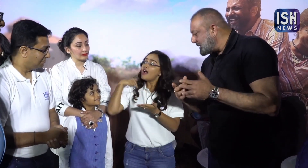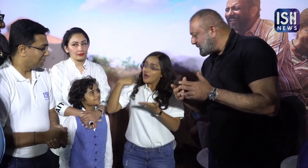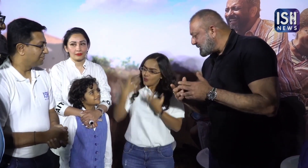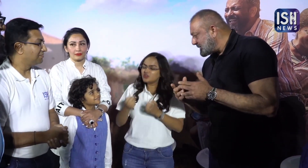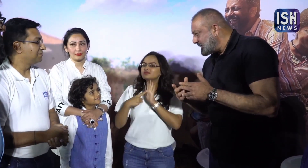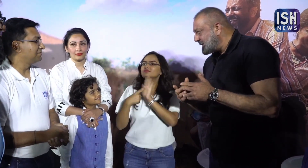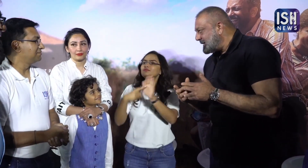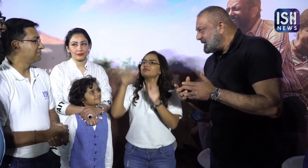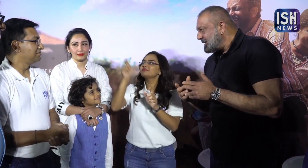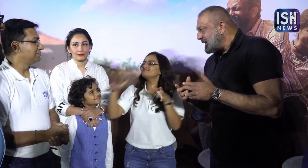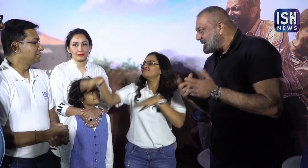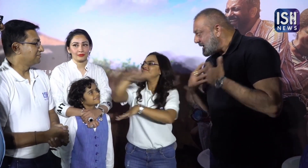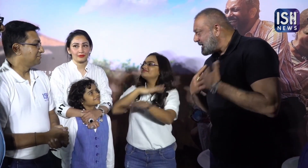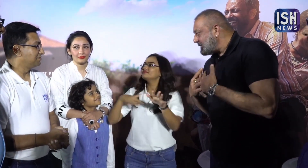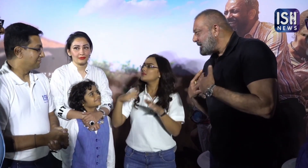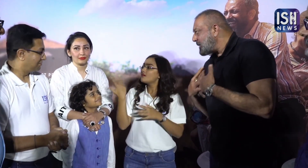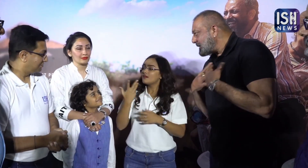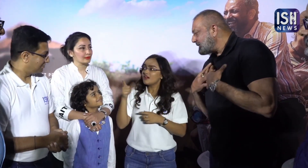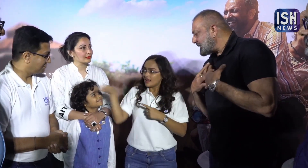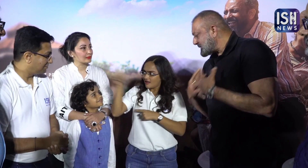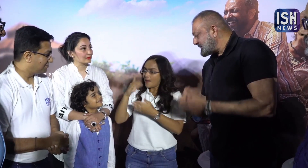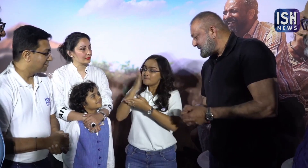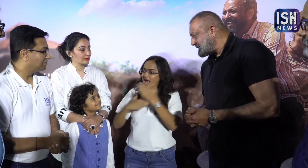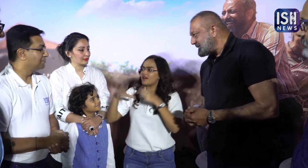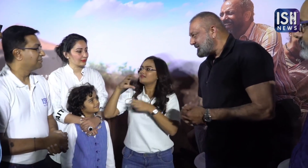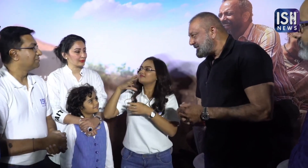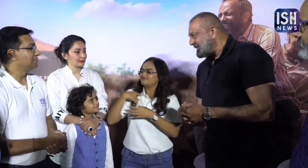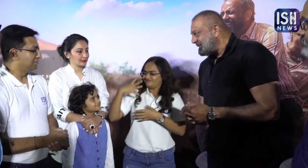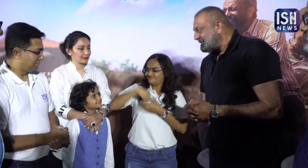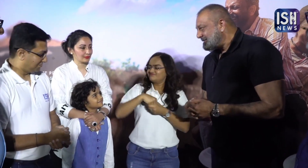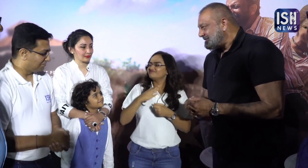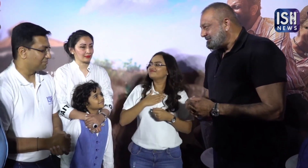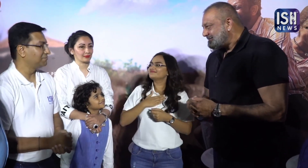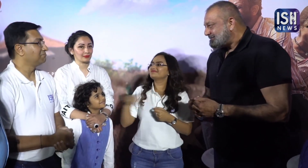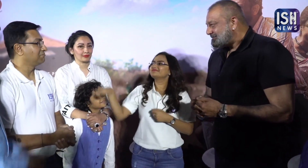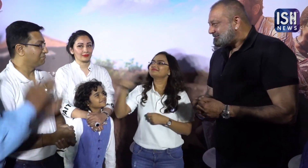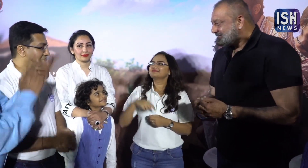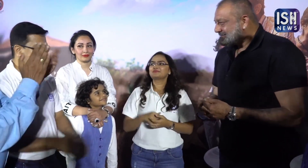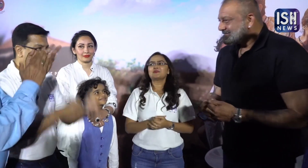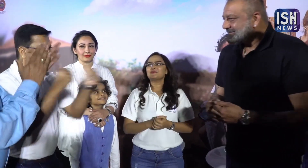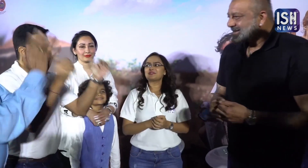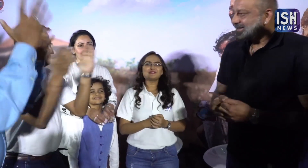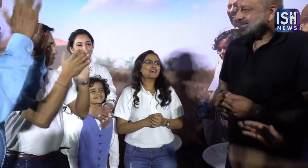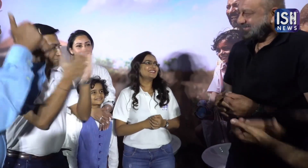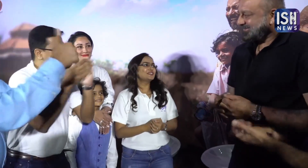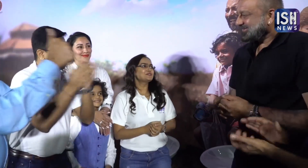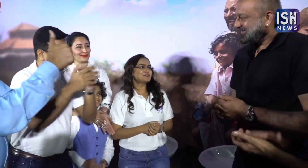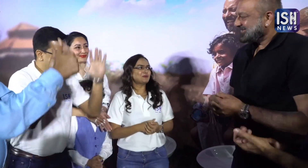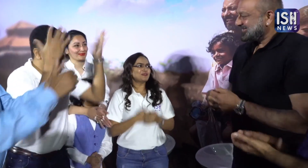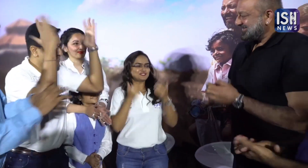I want to show these people as they are a part of us. Thank you so much!